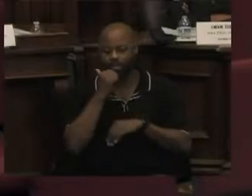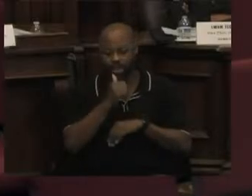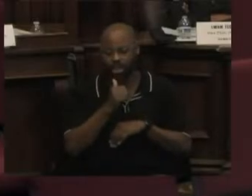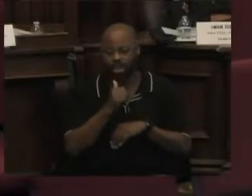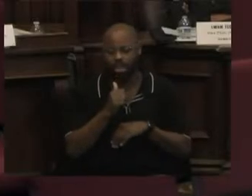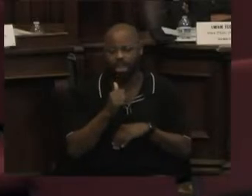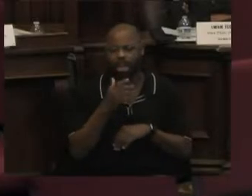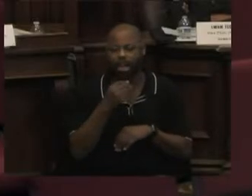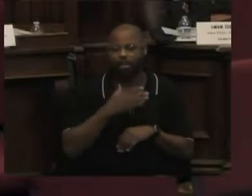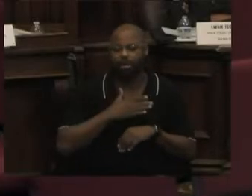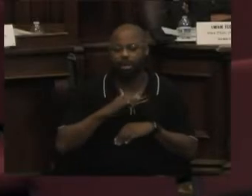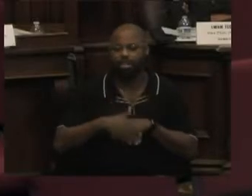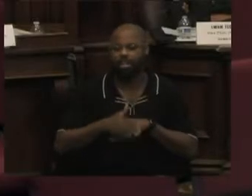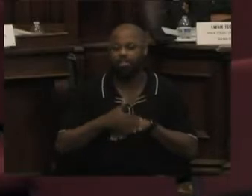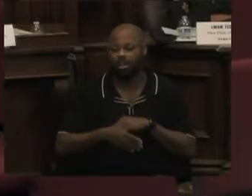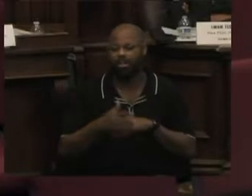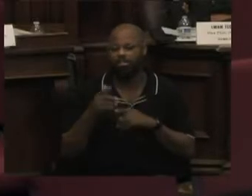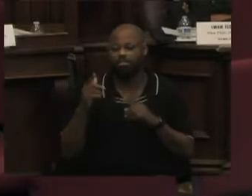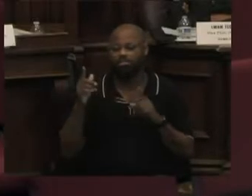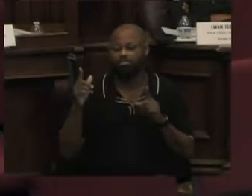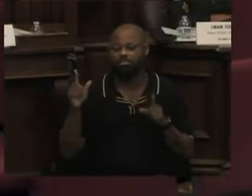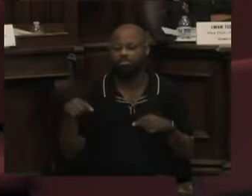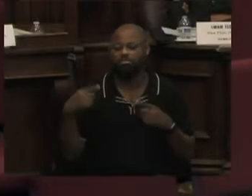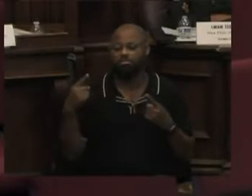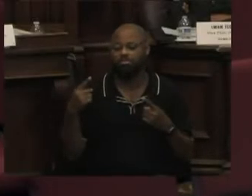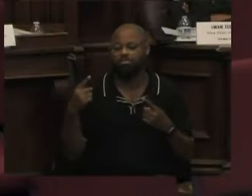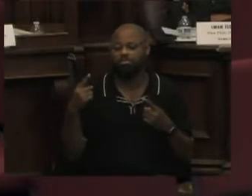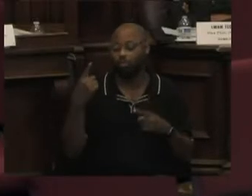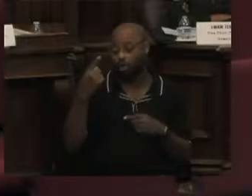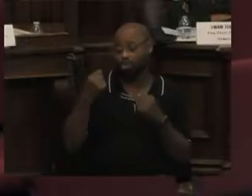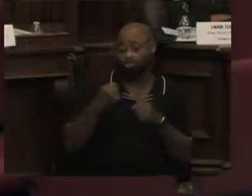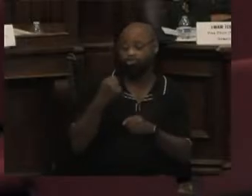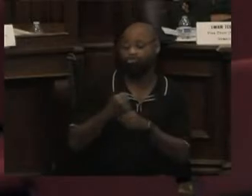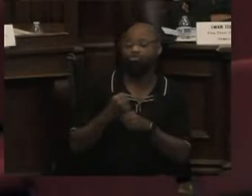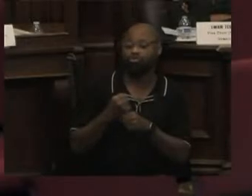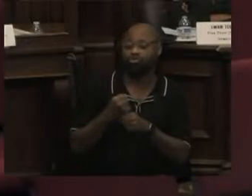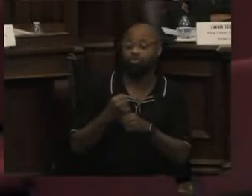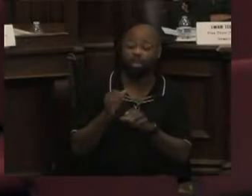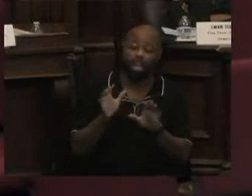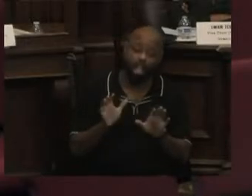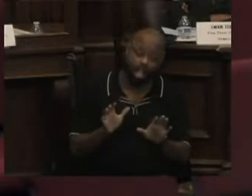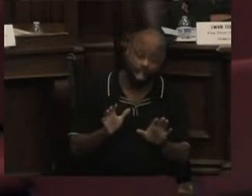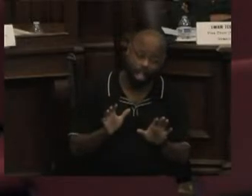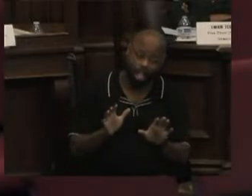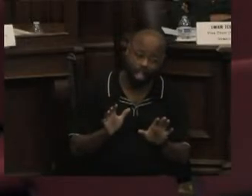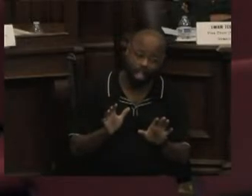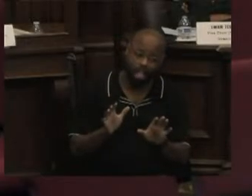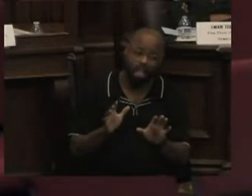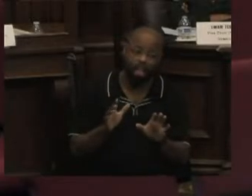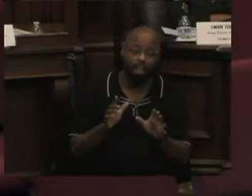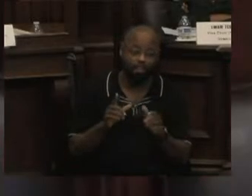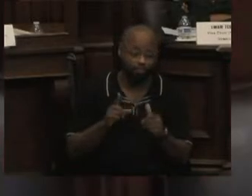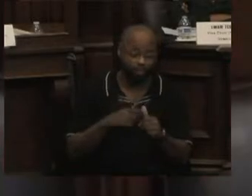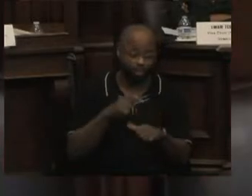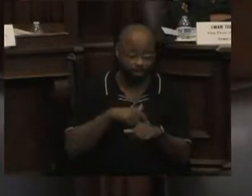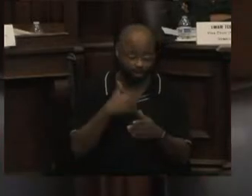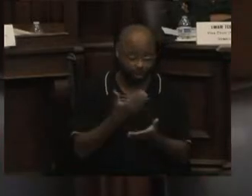understand that, but we don't be on our laptops every day.